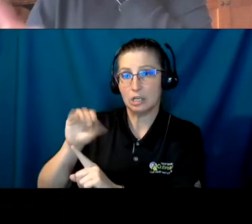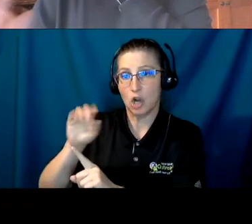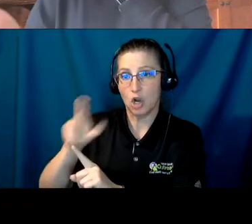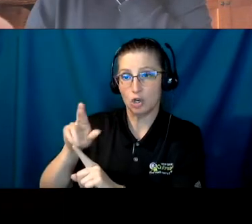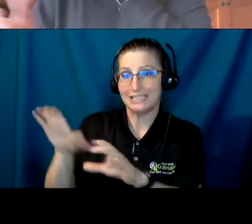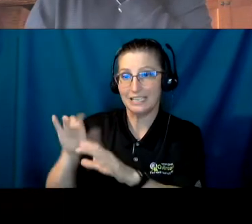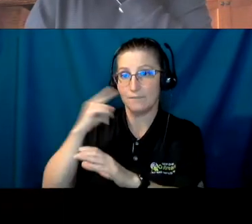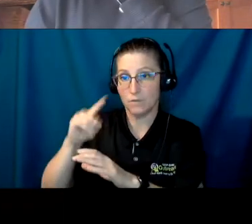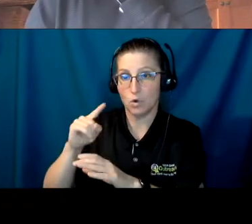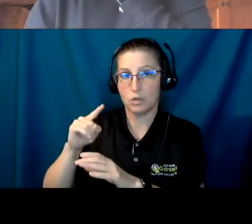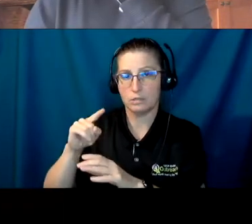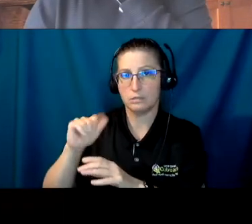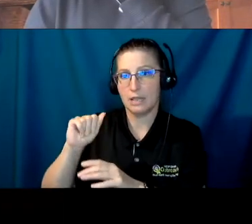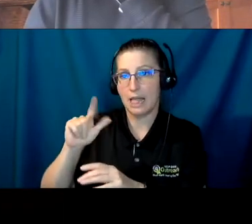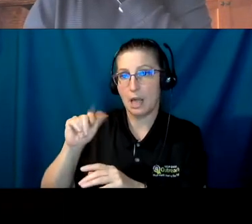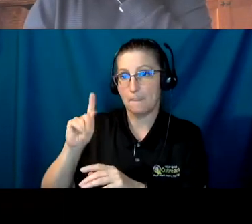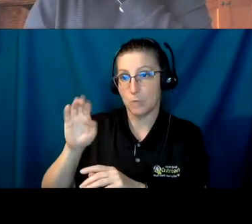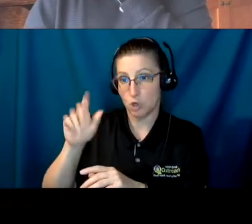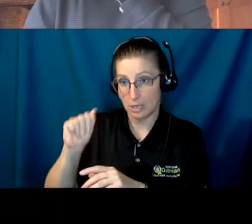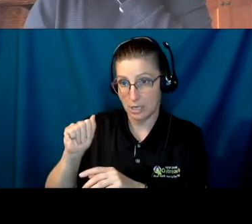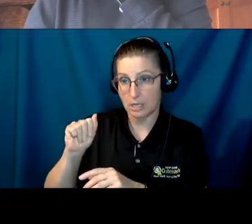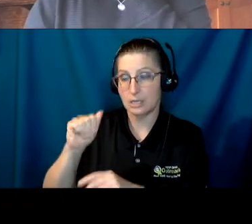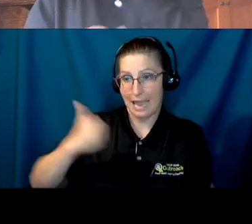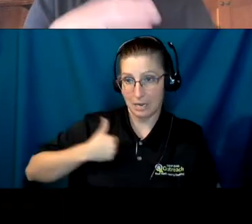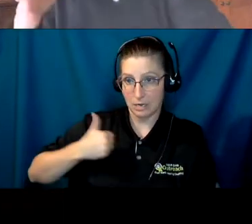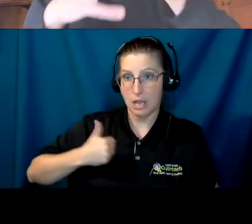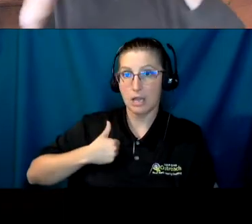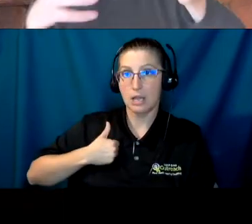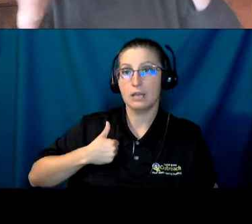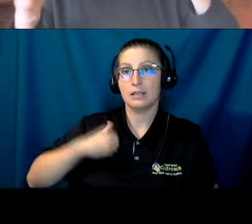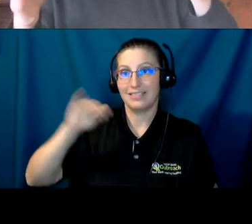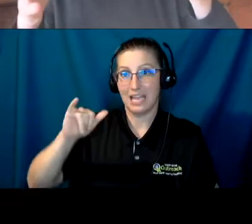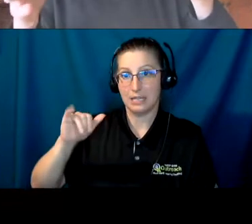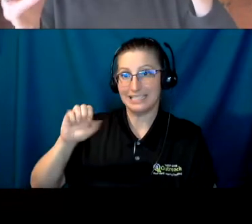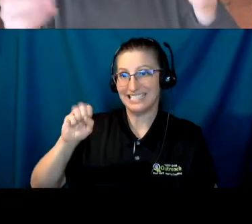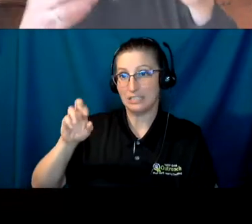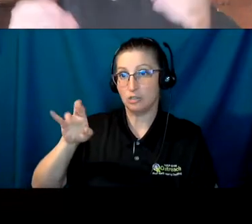free source I can find on the internet for learning about how he thinks about developing